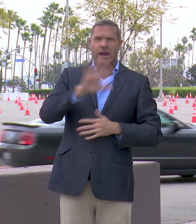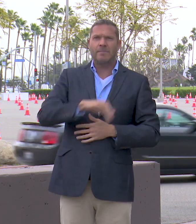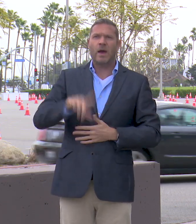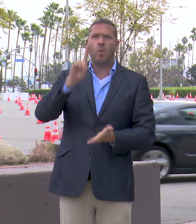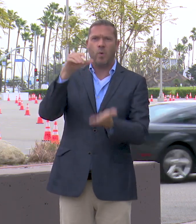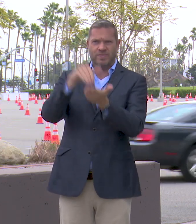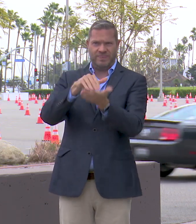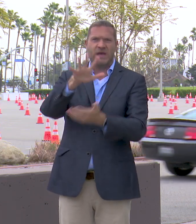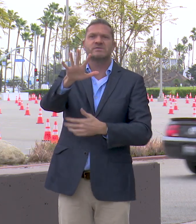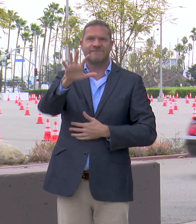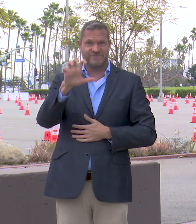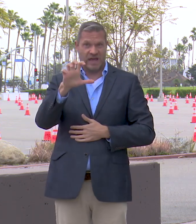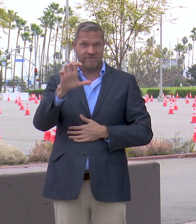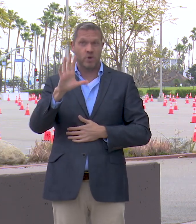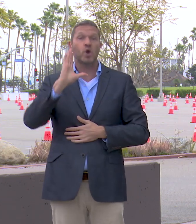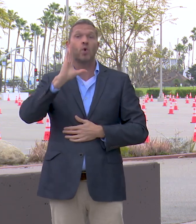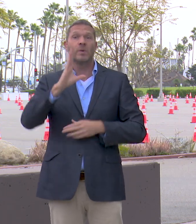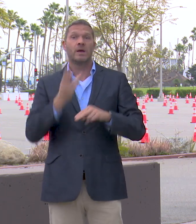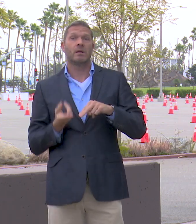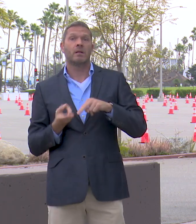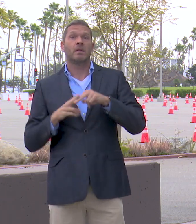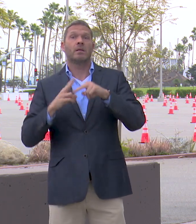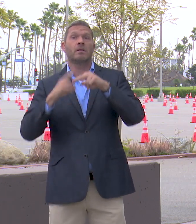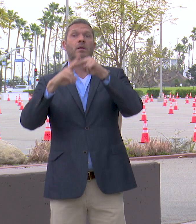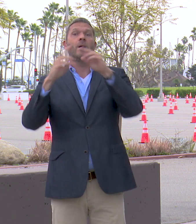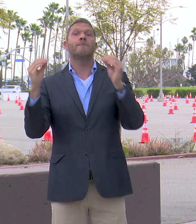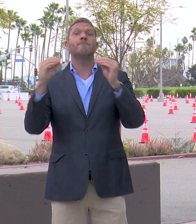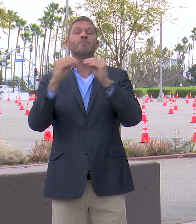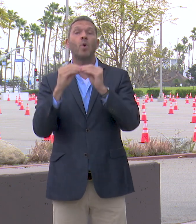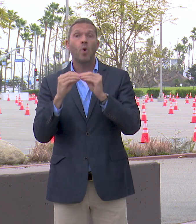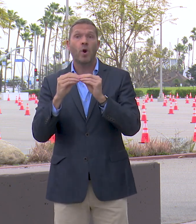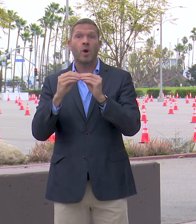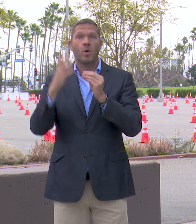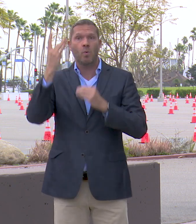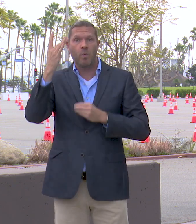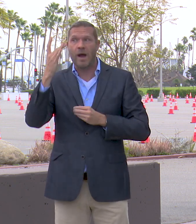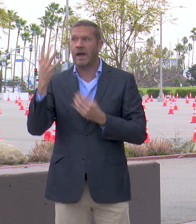we're going to wrap up as vaccine comes available so the more vaccine the federal government